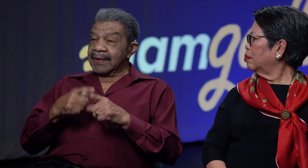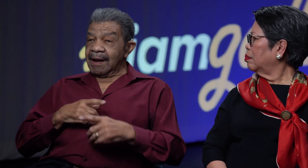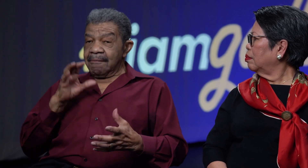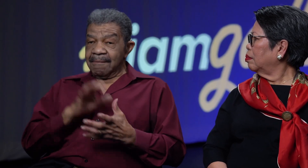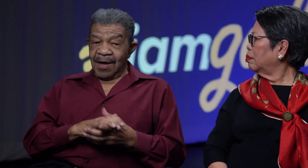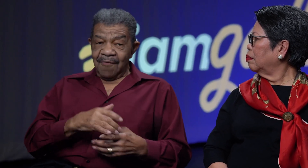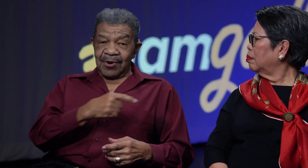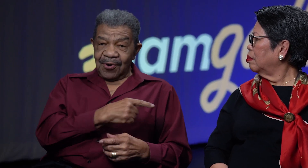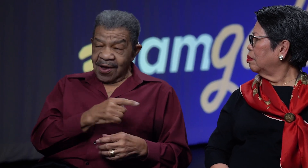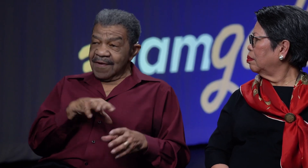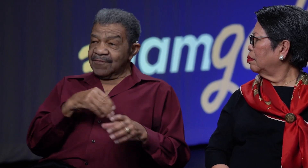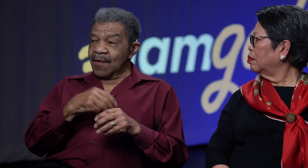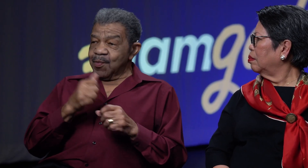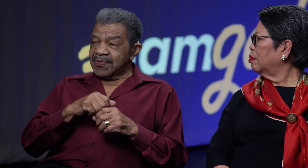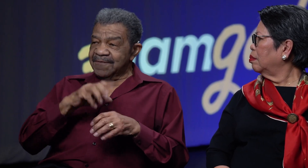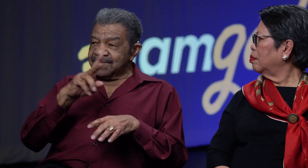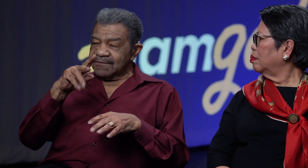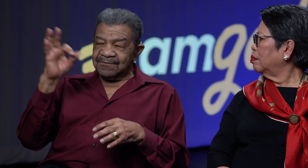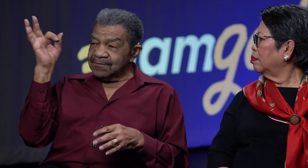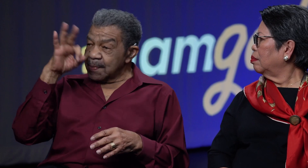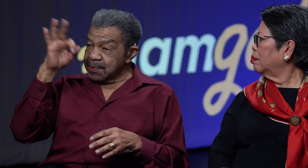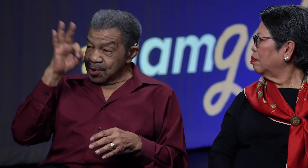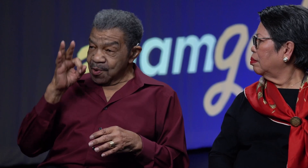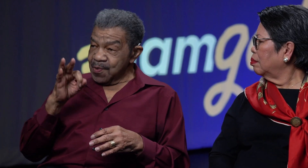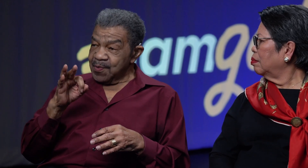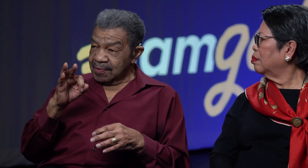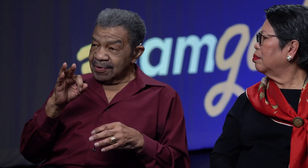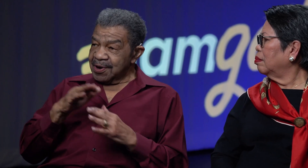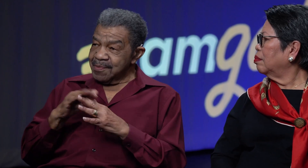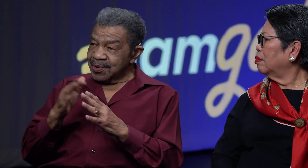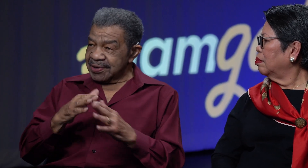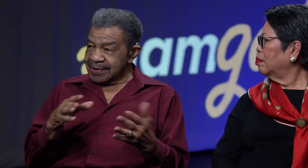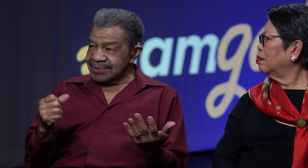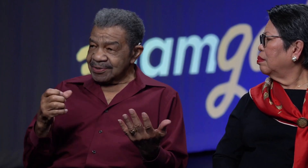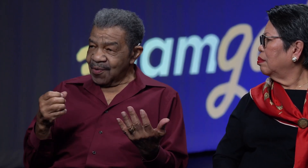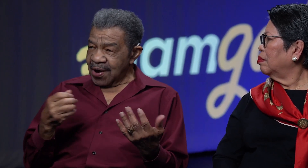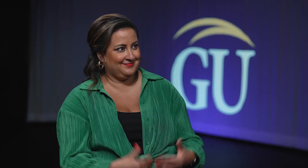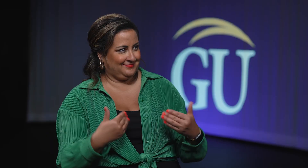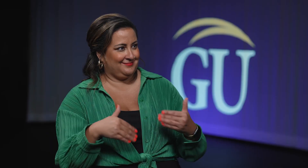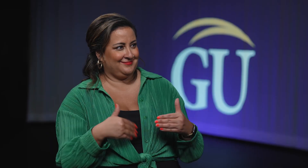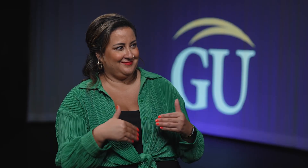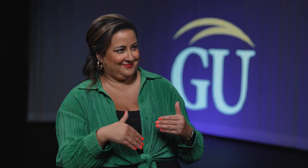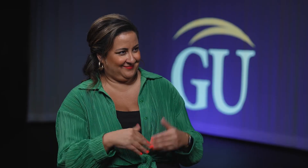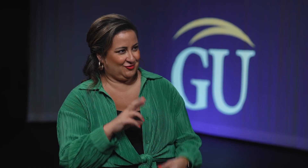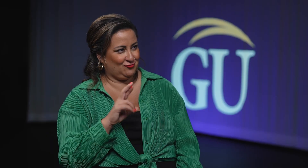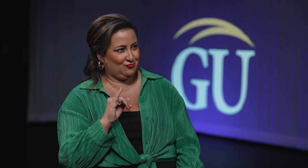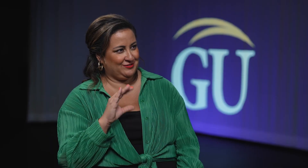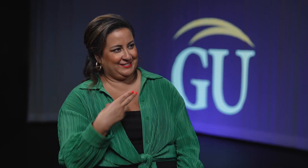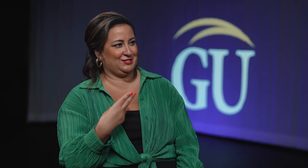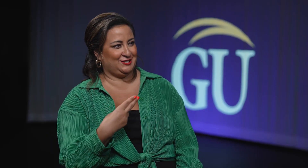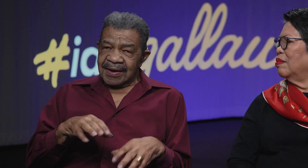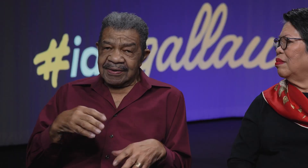When I married her, I became involved with the Filipino community. Wow, that's rich.